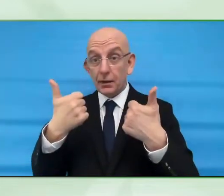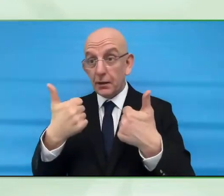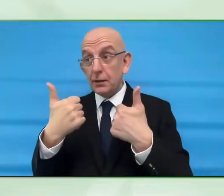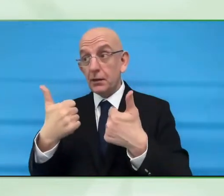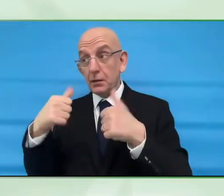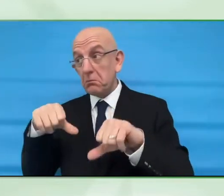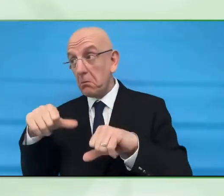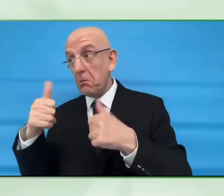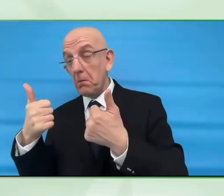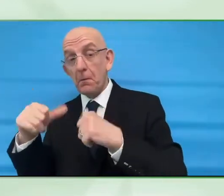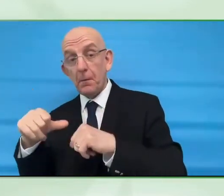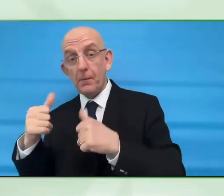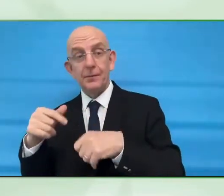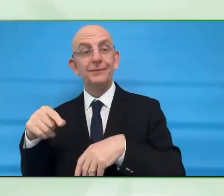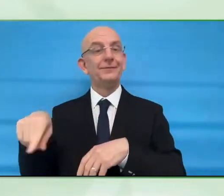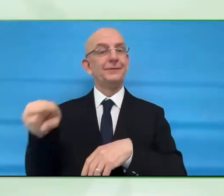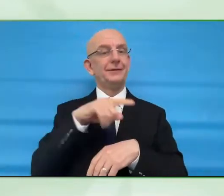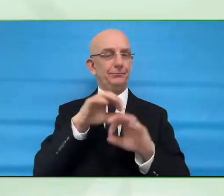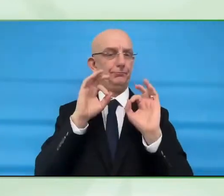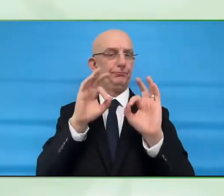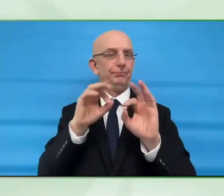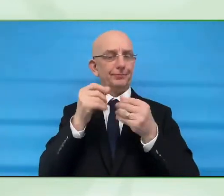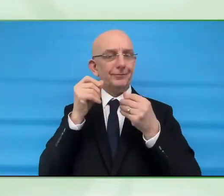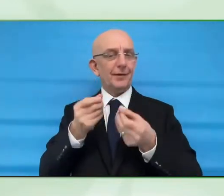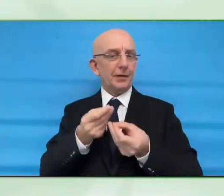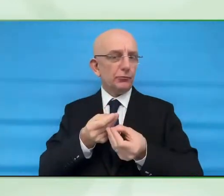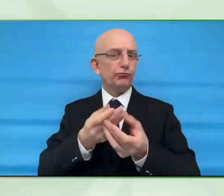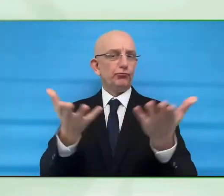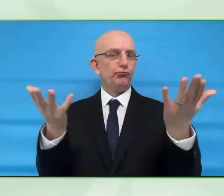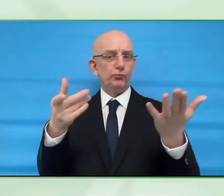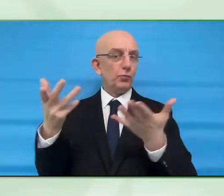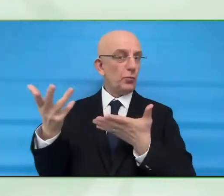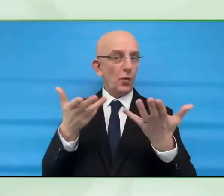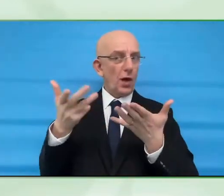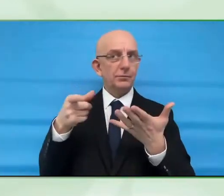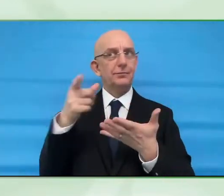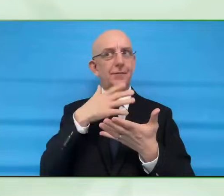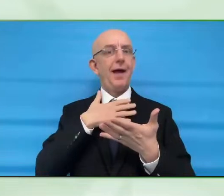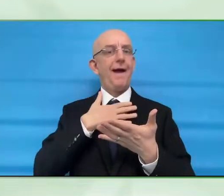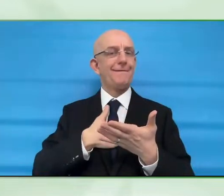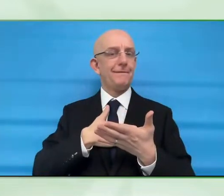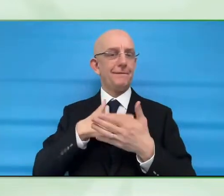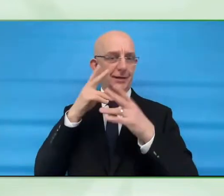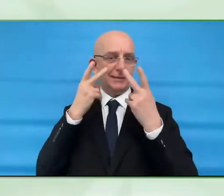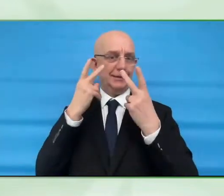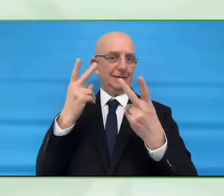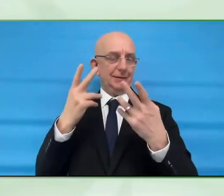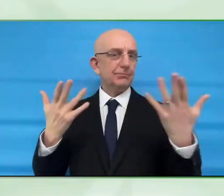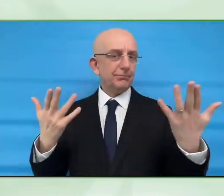Communicating to people at different levels of understanding science and visual acuity